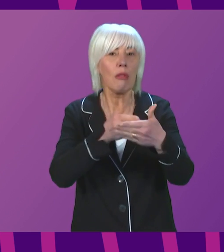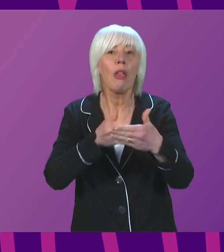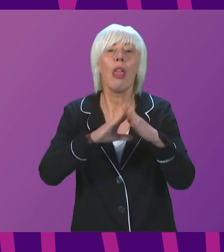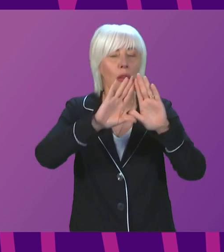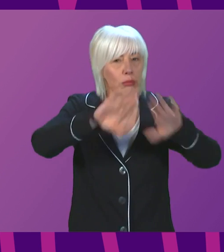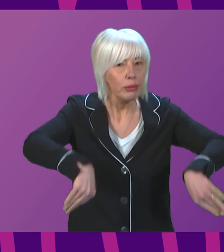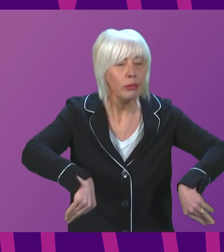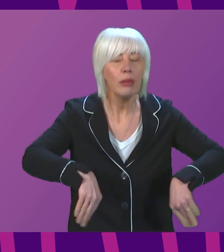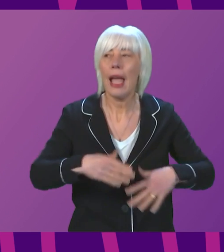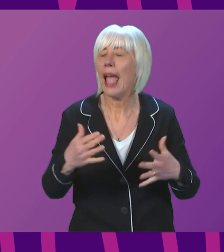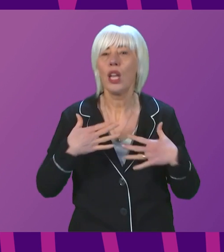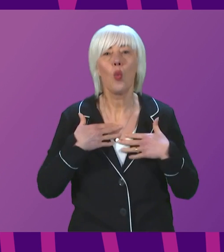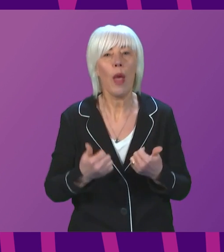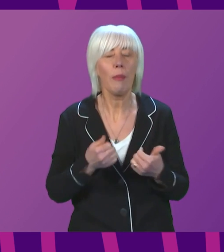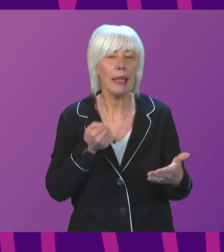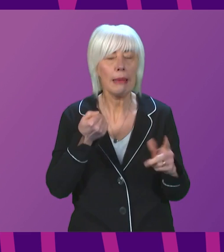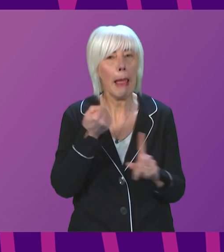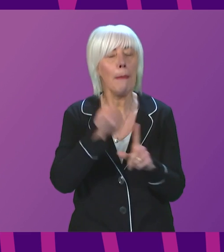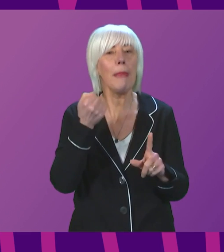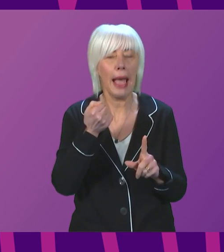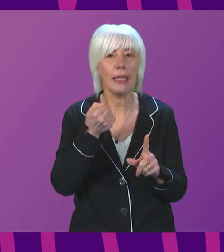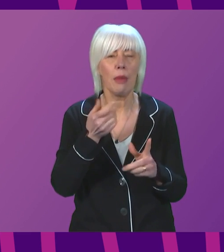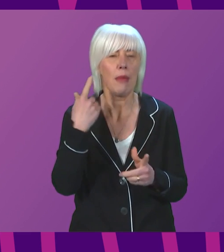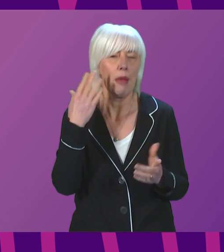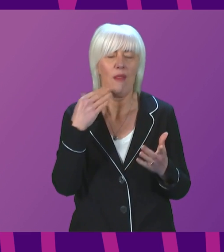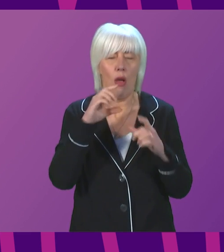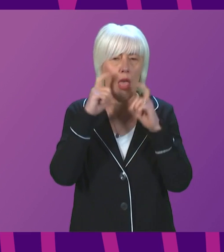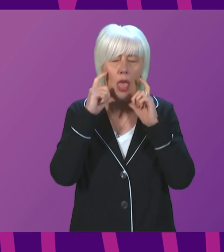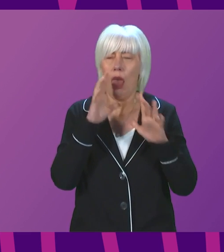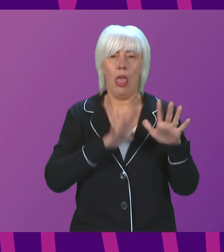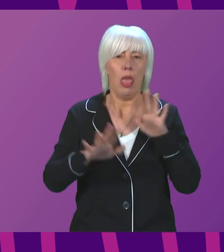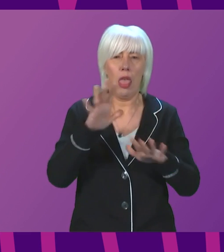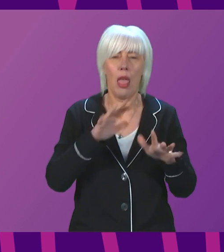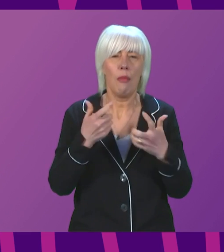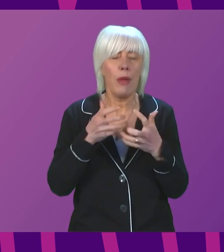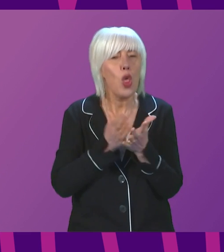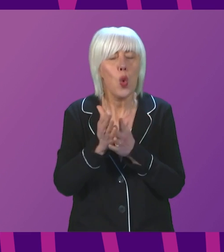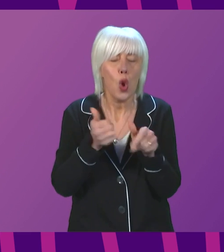impacts that arise from the use of face coverings—for example, through their use in support learning and teaching.